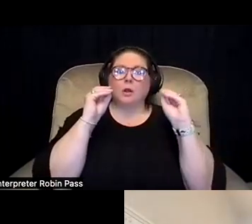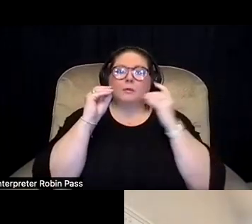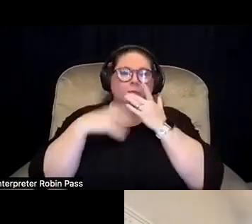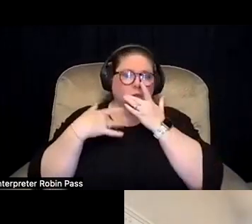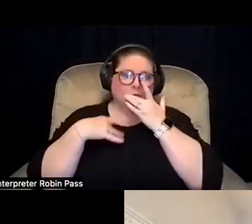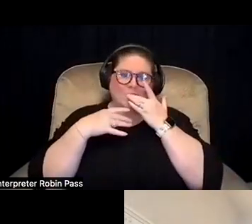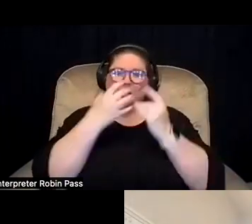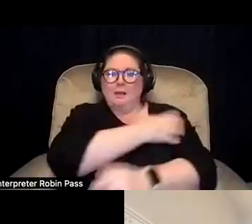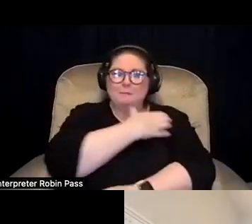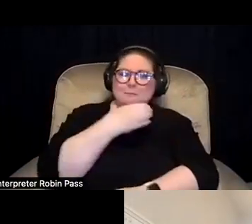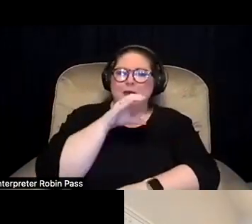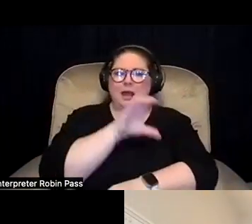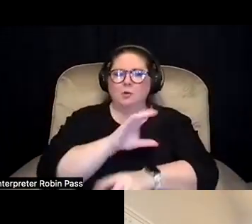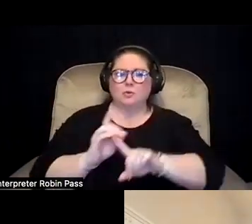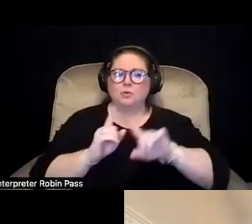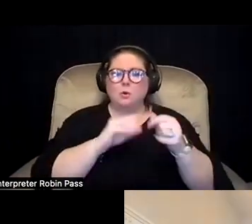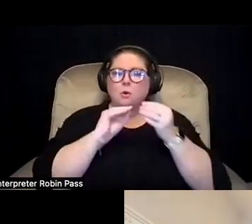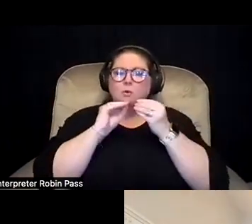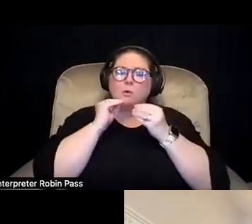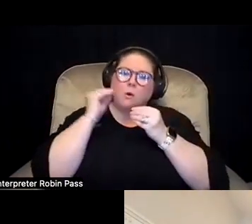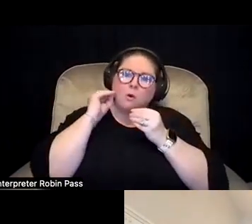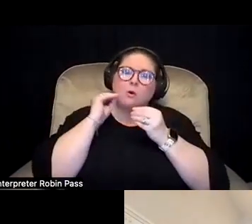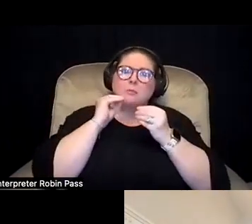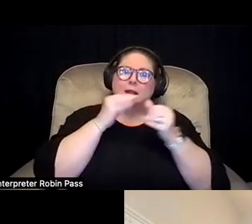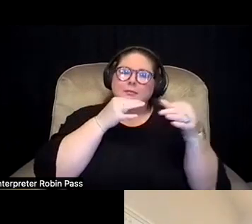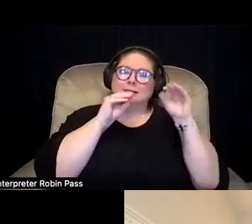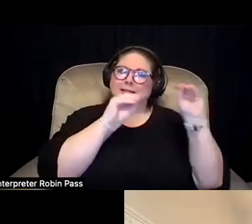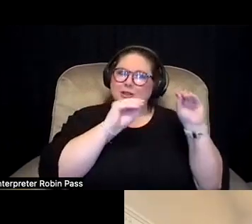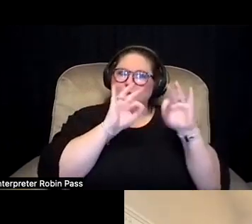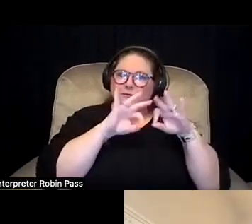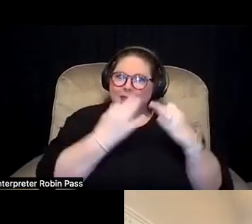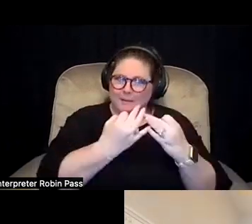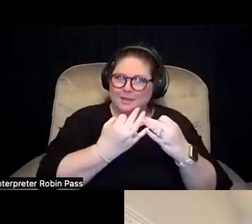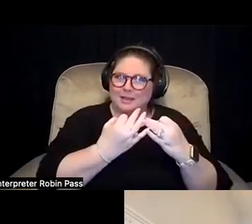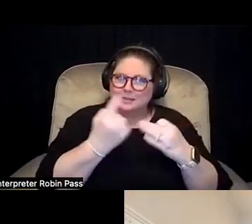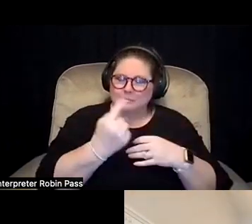think to be able to go home and teach their family something for the students that